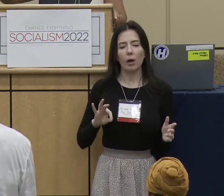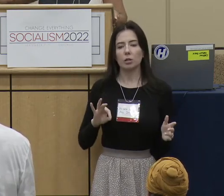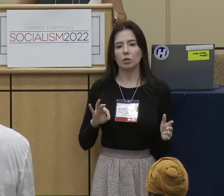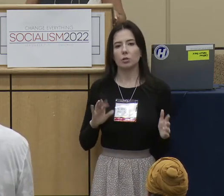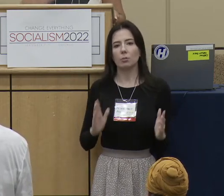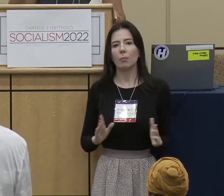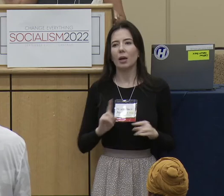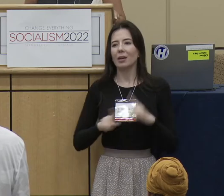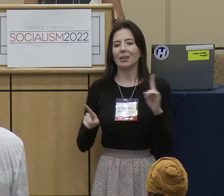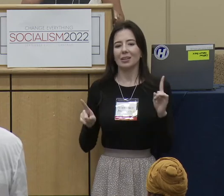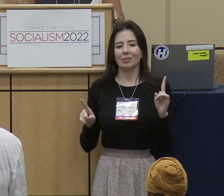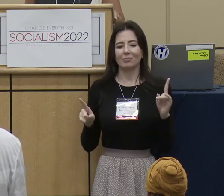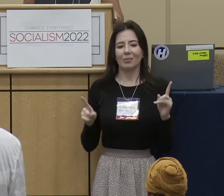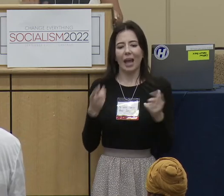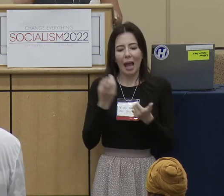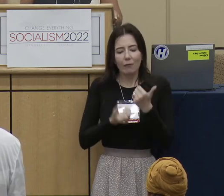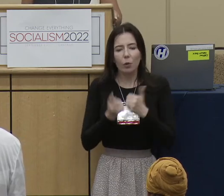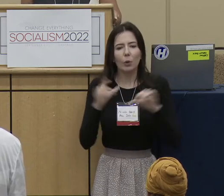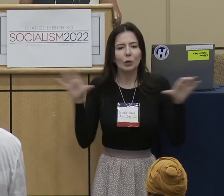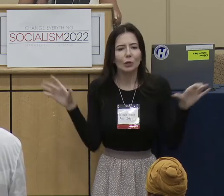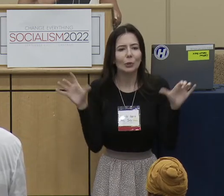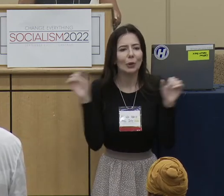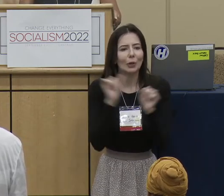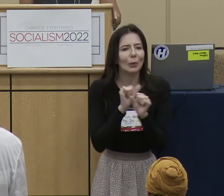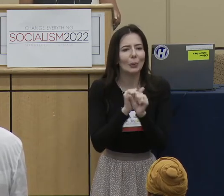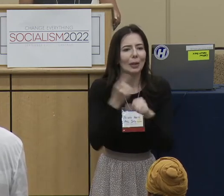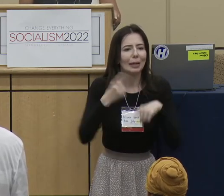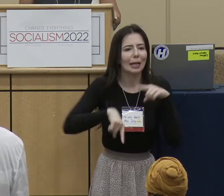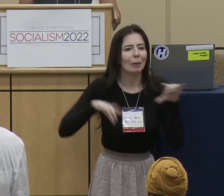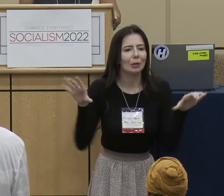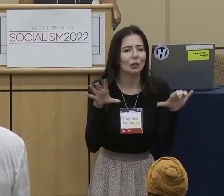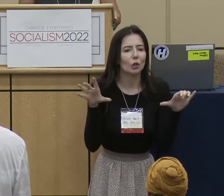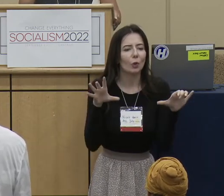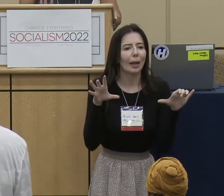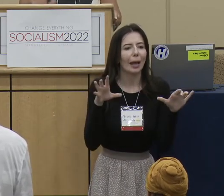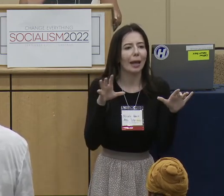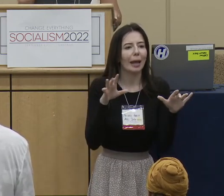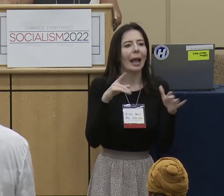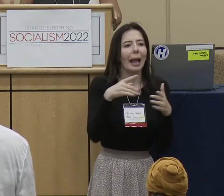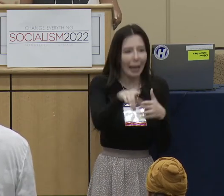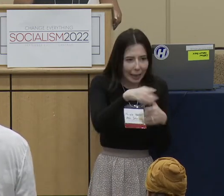work. I'm not being a purist about it, but everybody doing